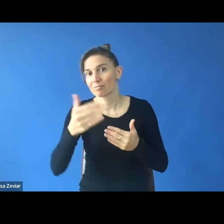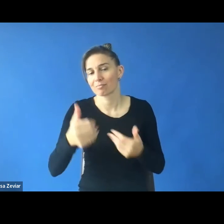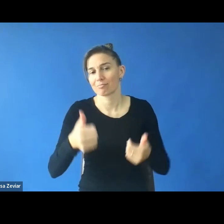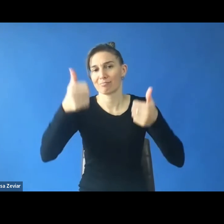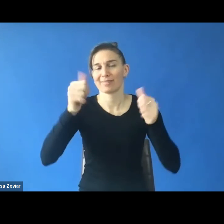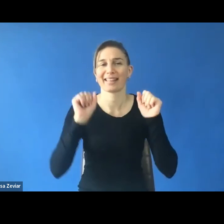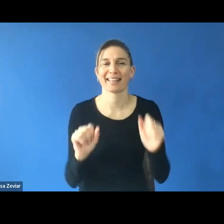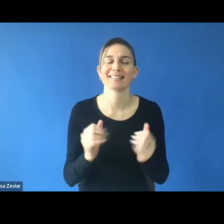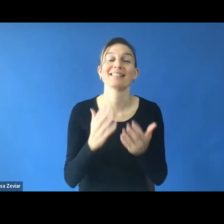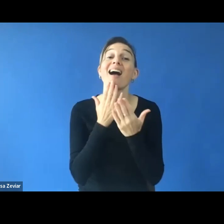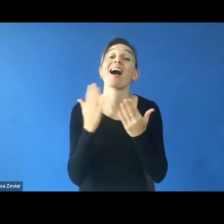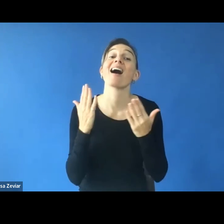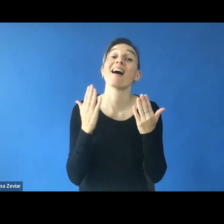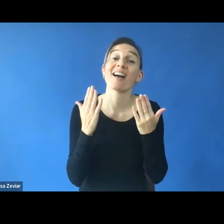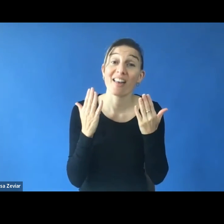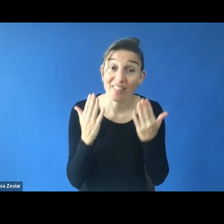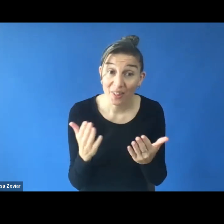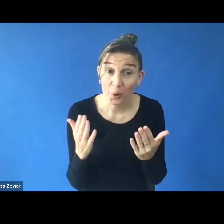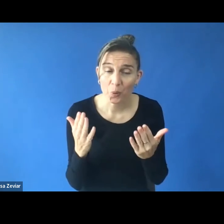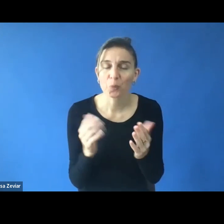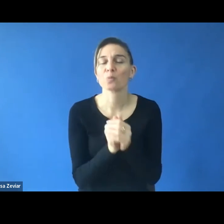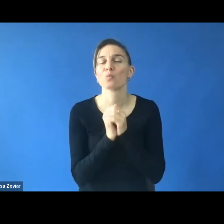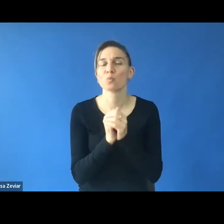Thank you once again and wishing you a good day.